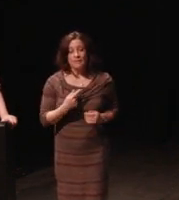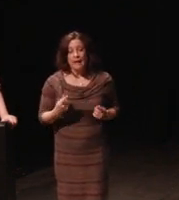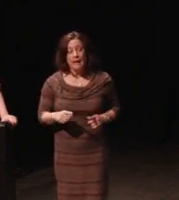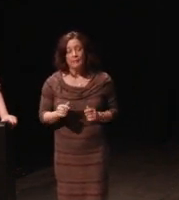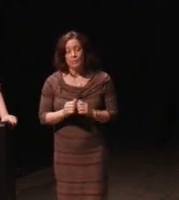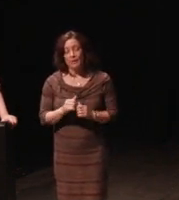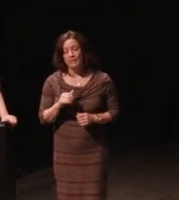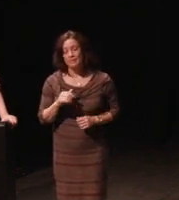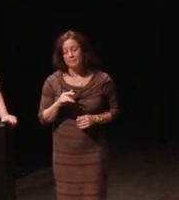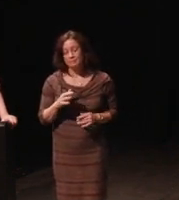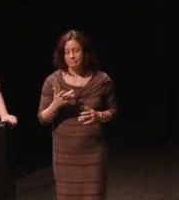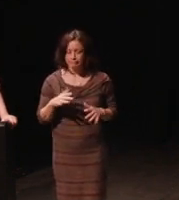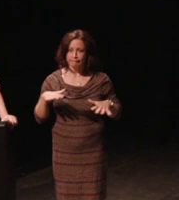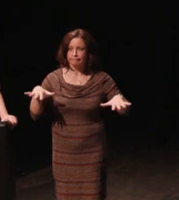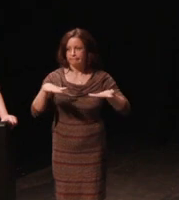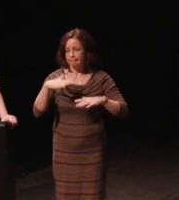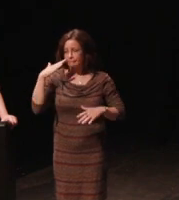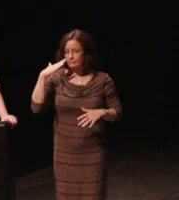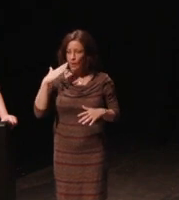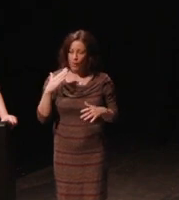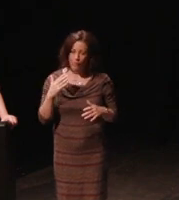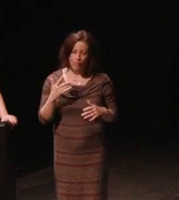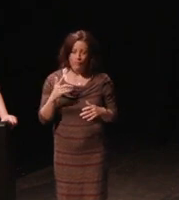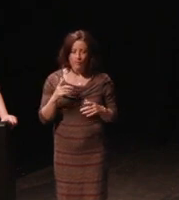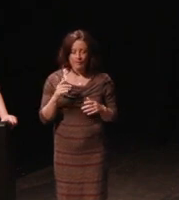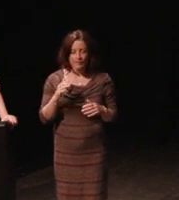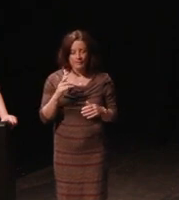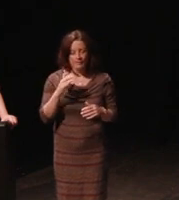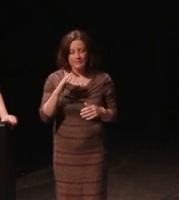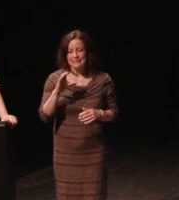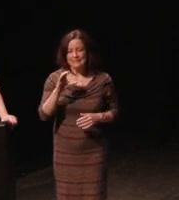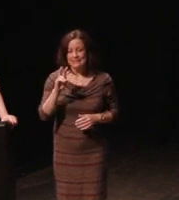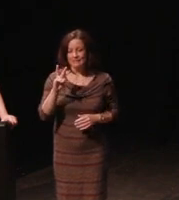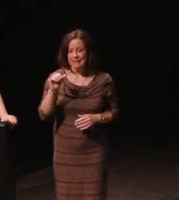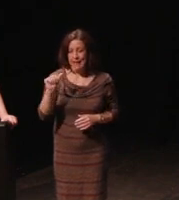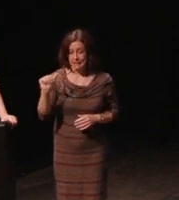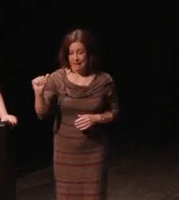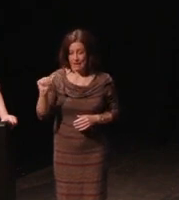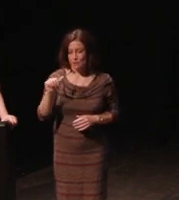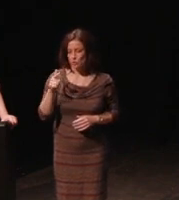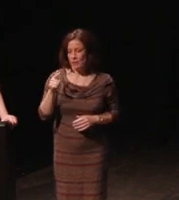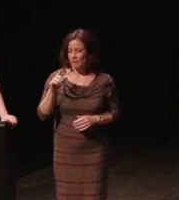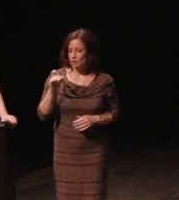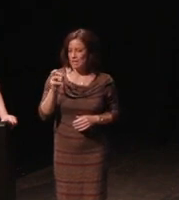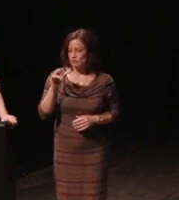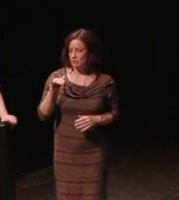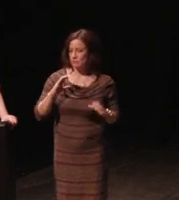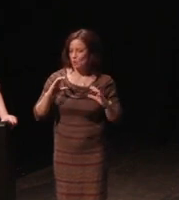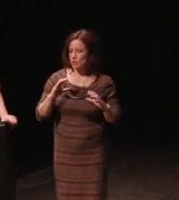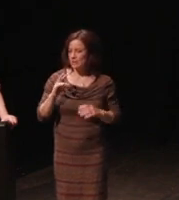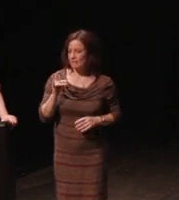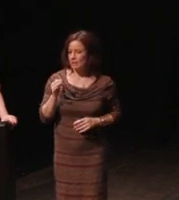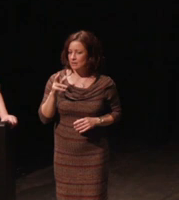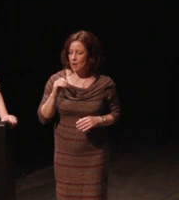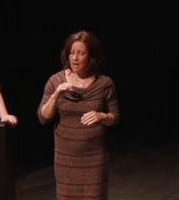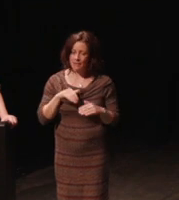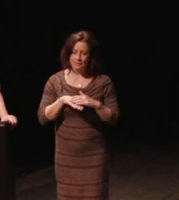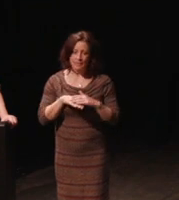a decent chunk of people you are already familiar with, which is CVAA, 21st Century Communications Video Accessibility Act.